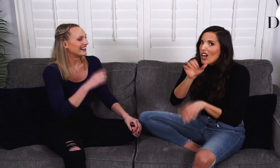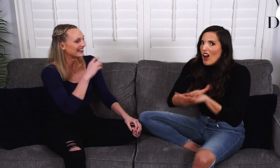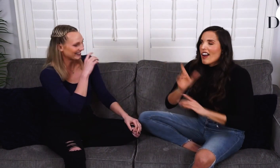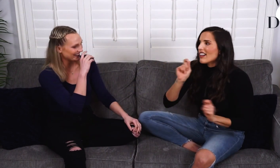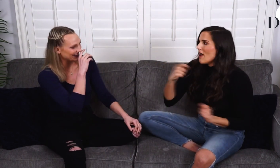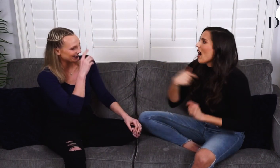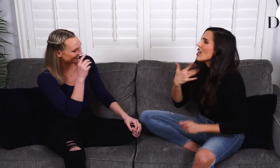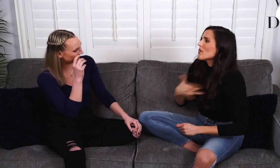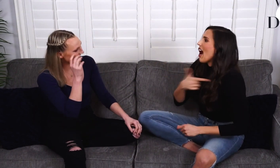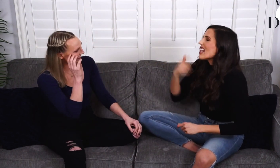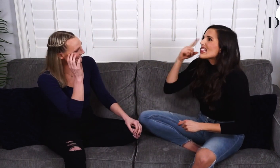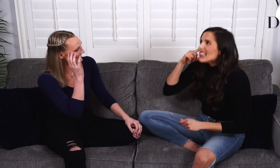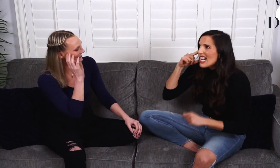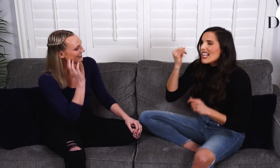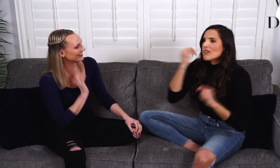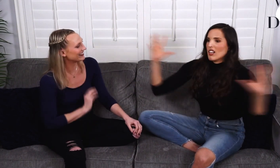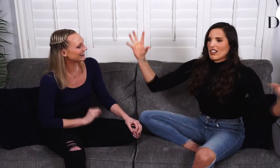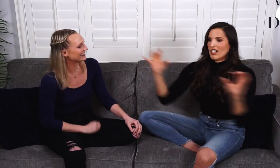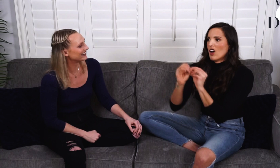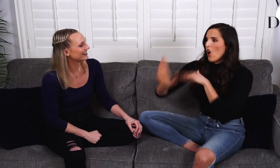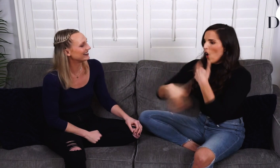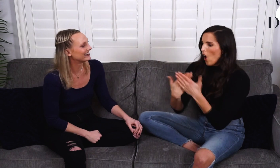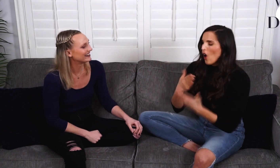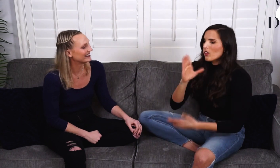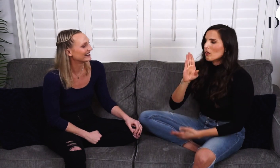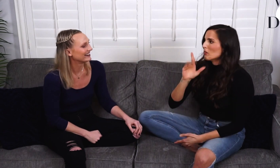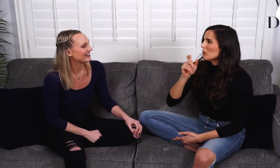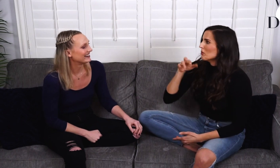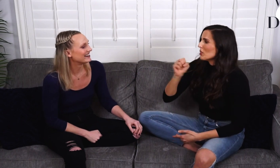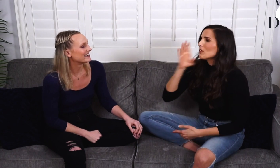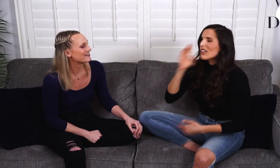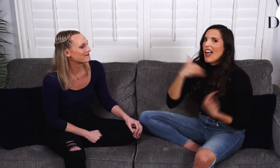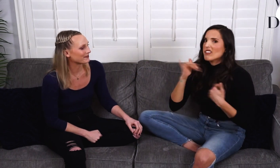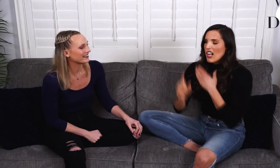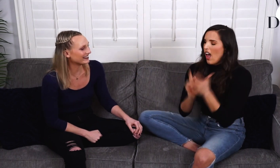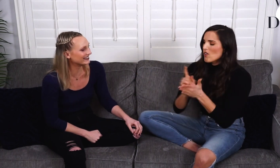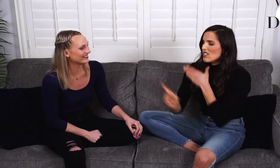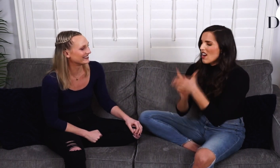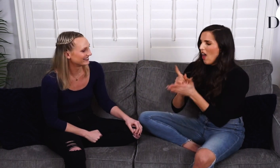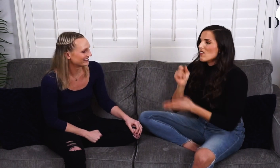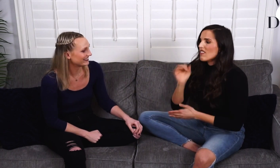caught on camera. I mean, I swear I think if we compiled all the bloopers we will have like hours